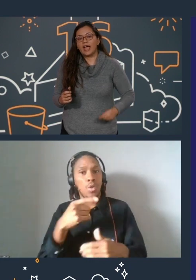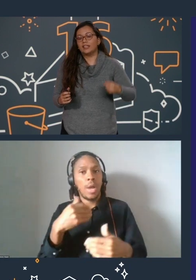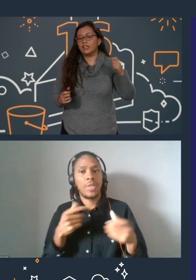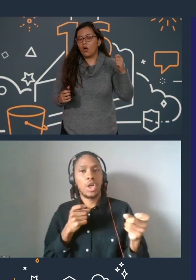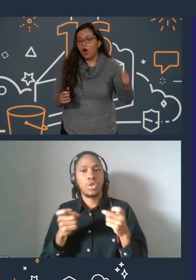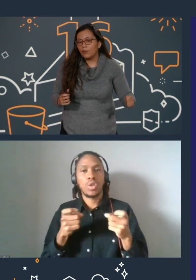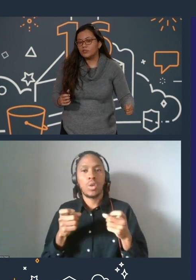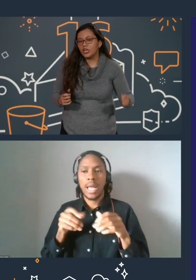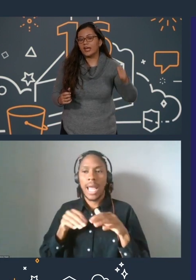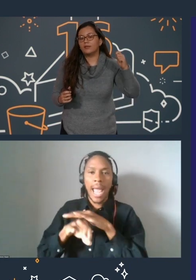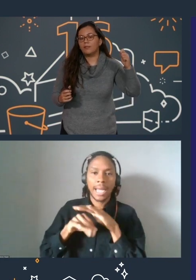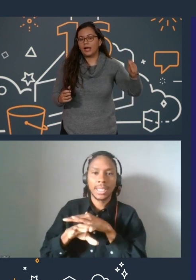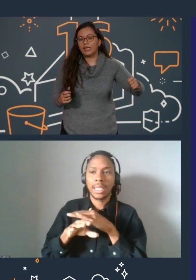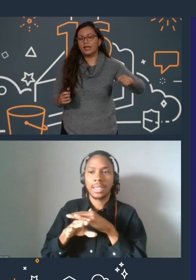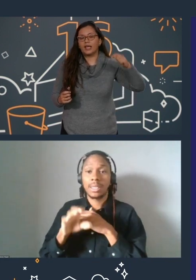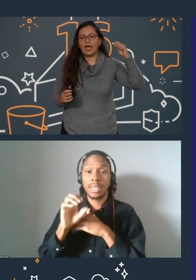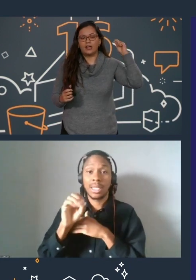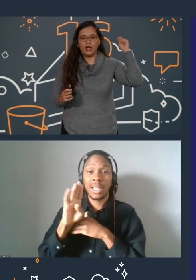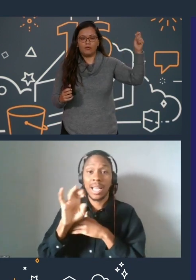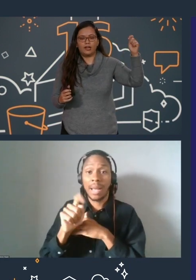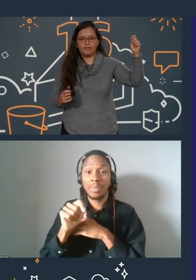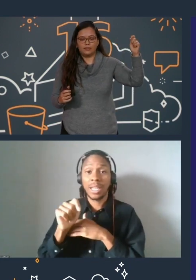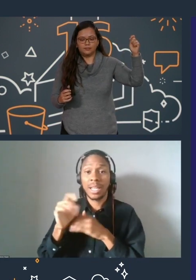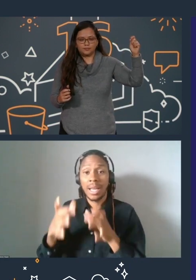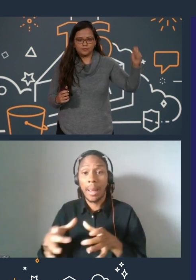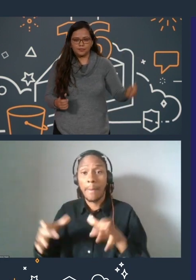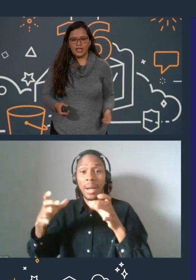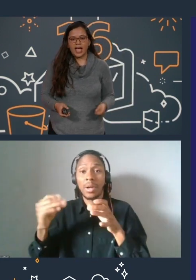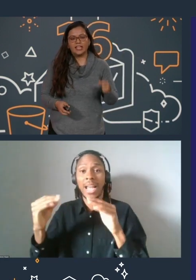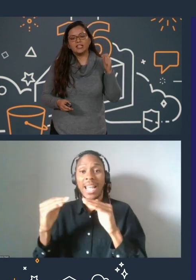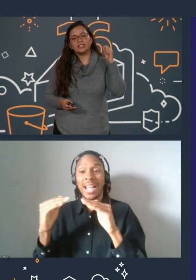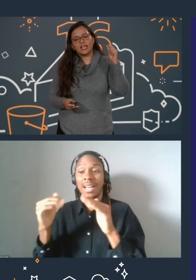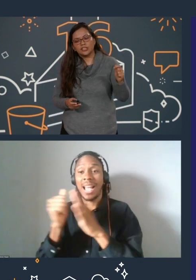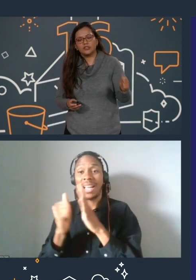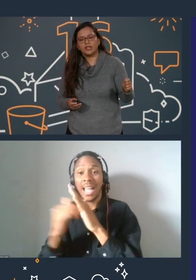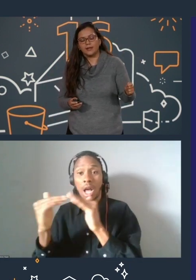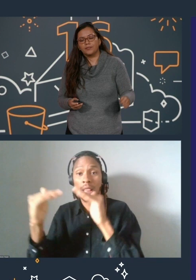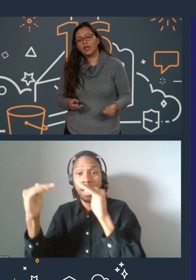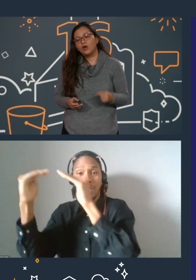at the object bucket and account level. And in this session today,